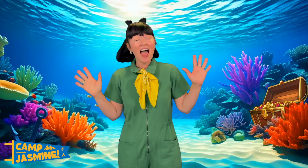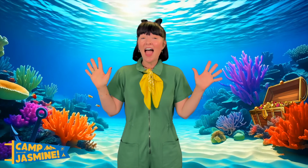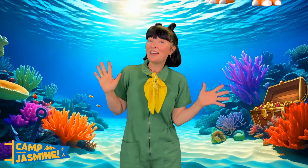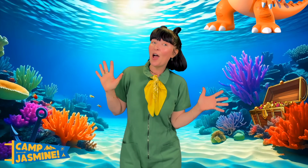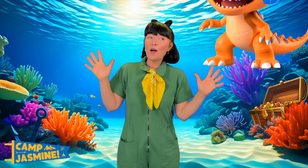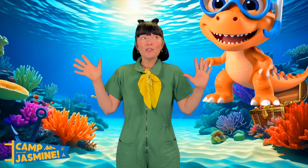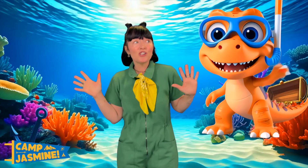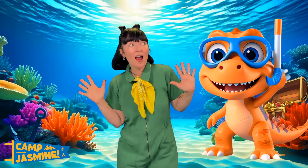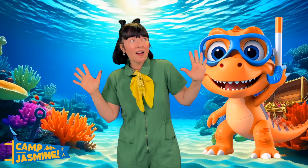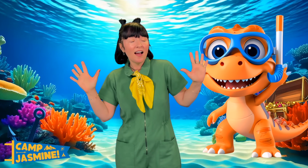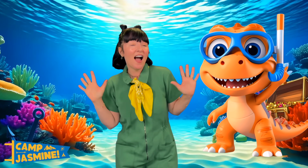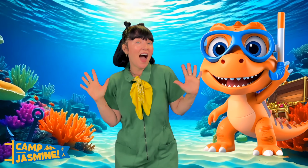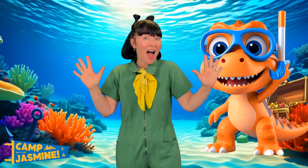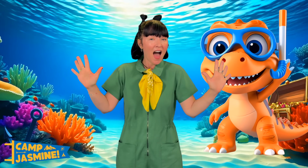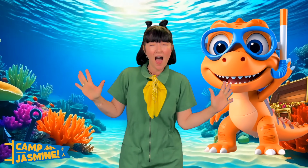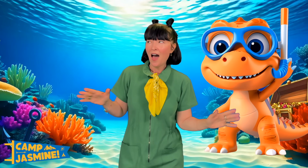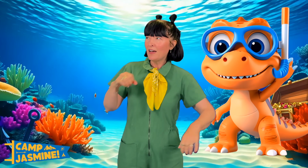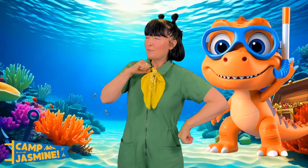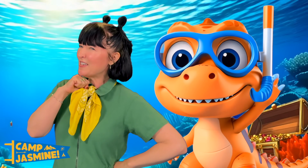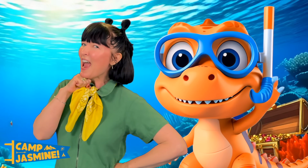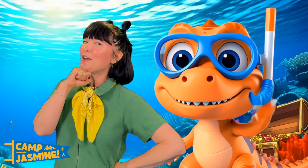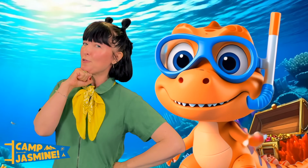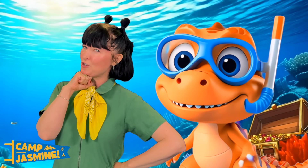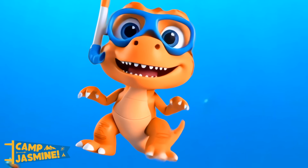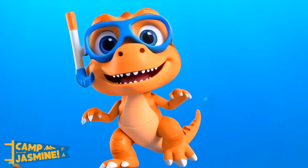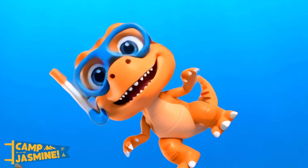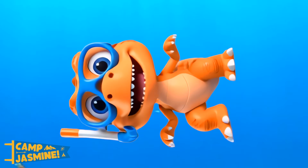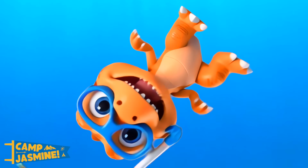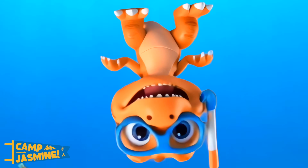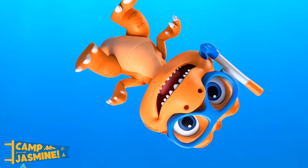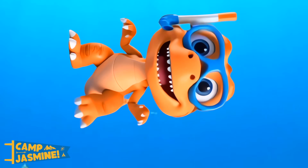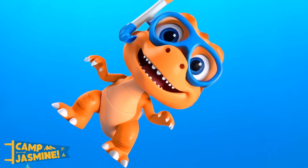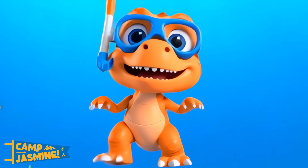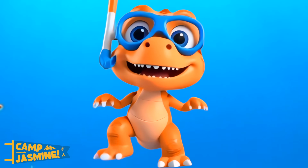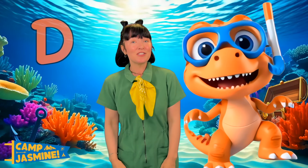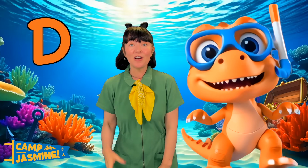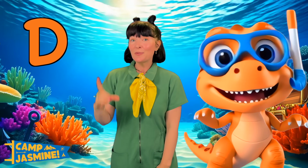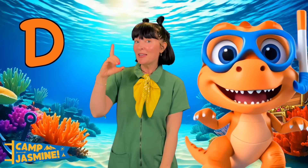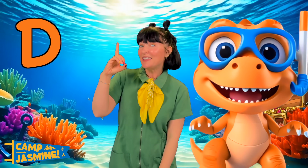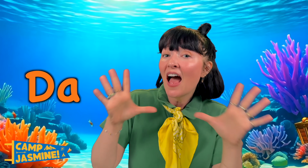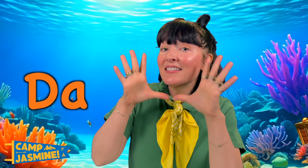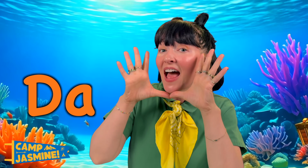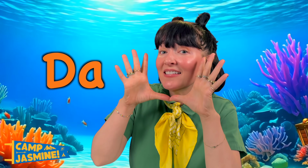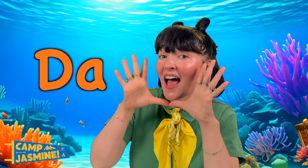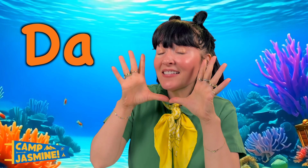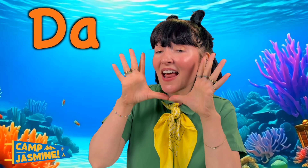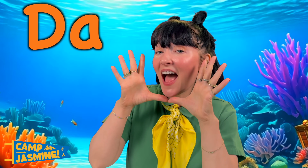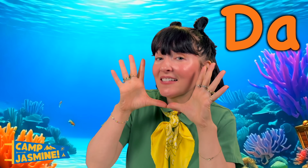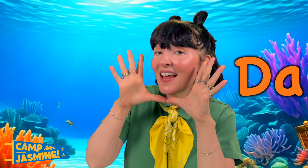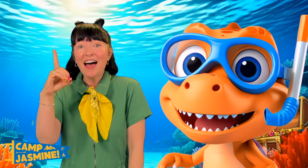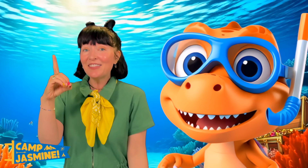Dino Shark doo doo, doo doo, doo doo Dino Shark?! da da, da da, da da Starts with D, da da, da da, da da